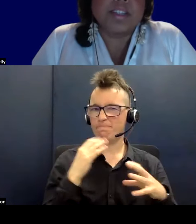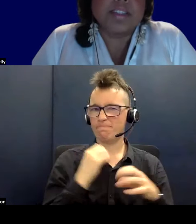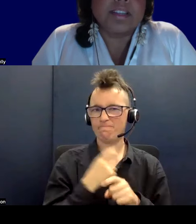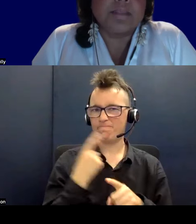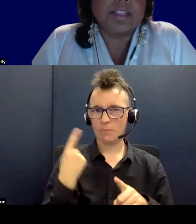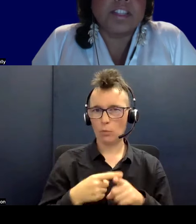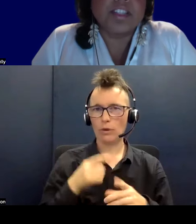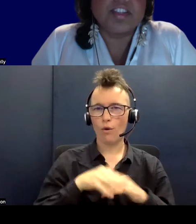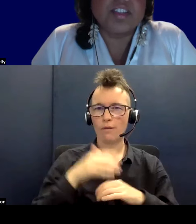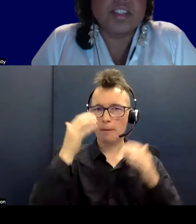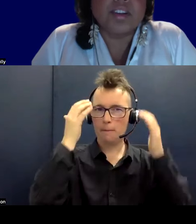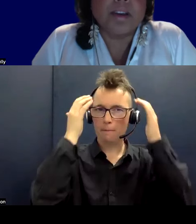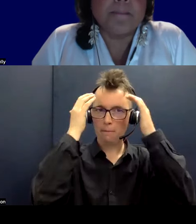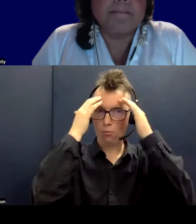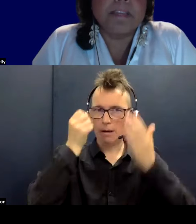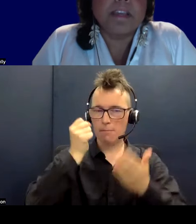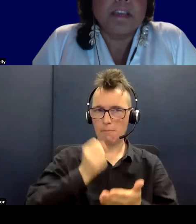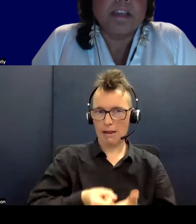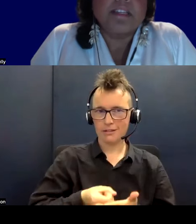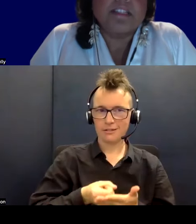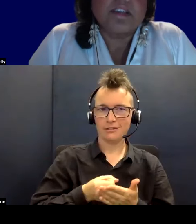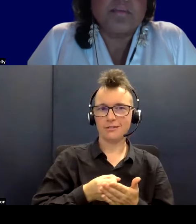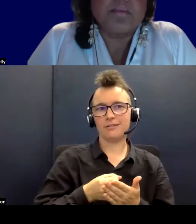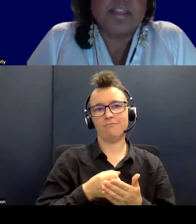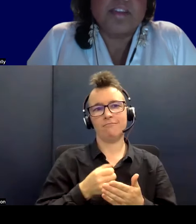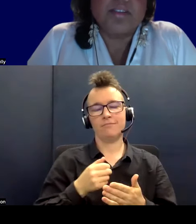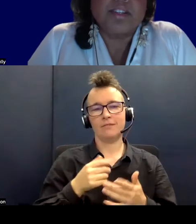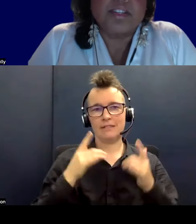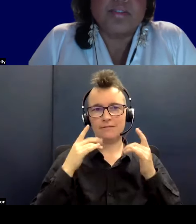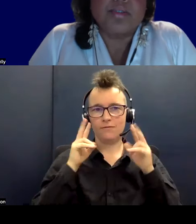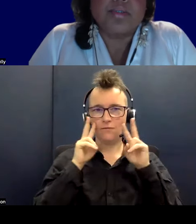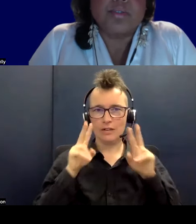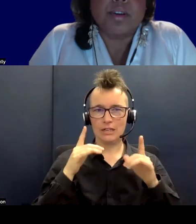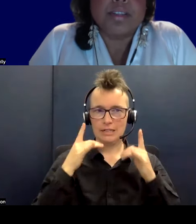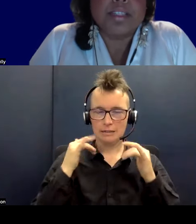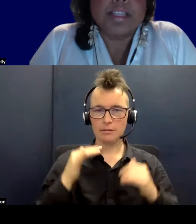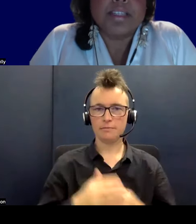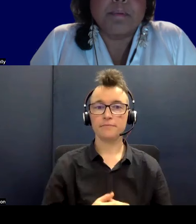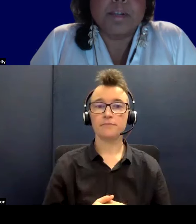assessments just due to time. So with neurological loss, it's important to